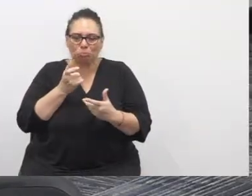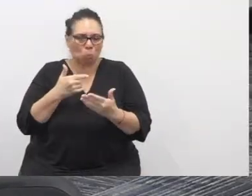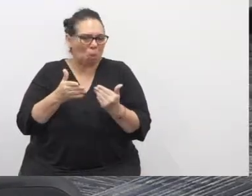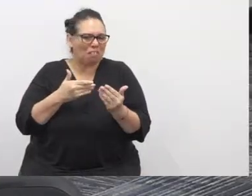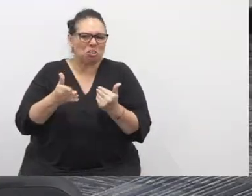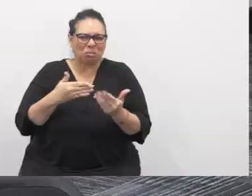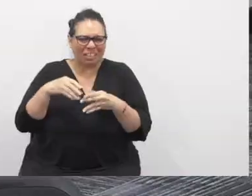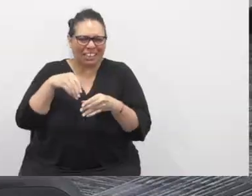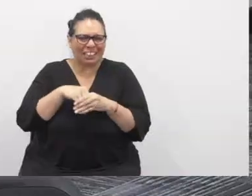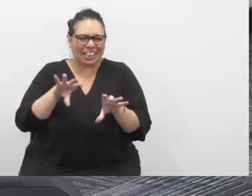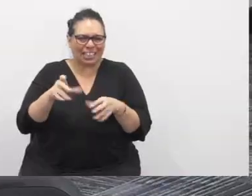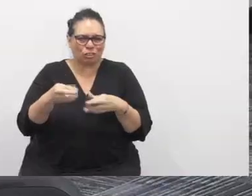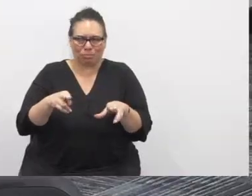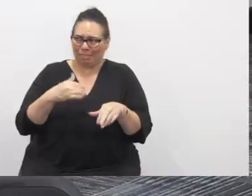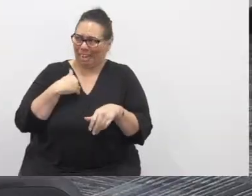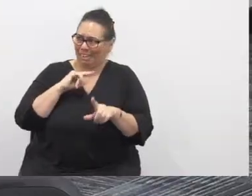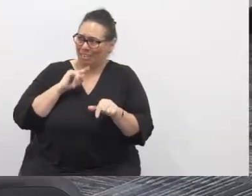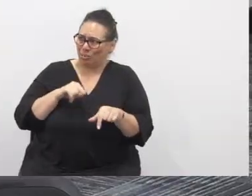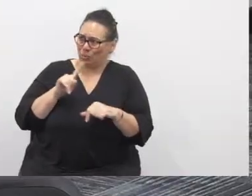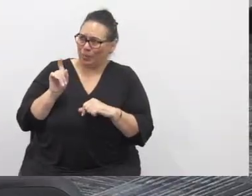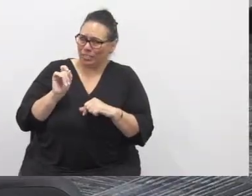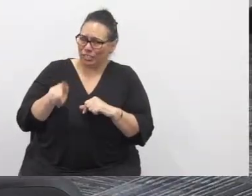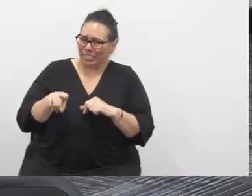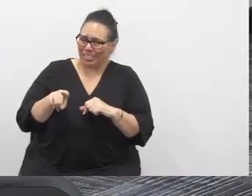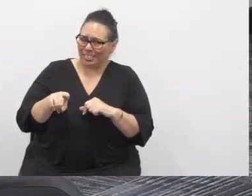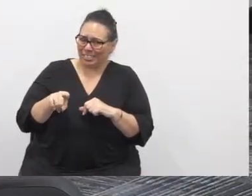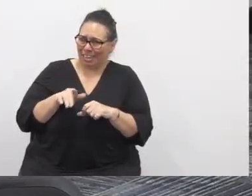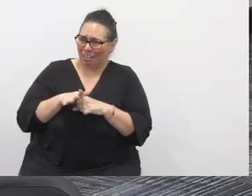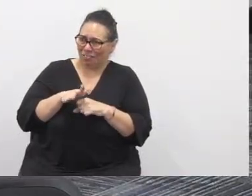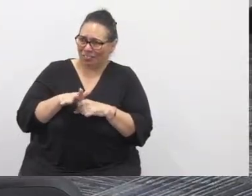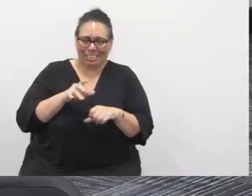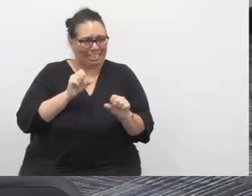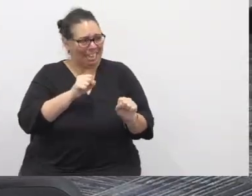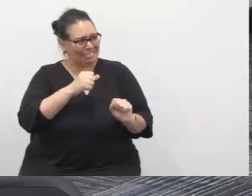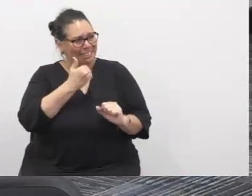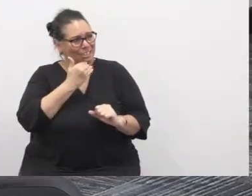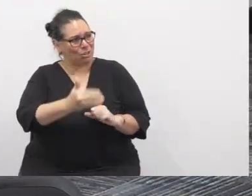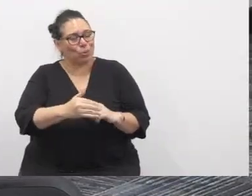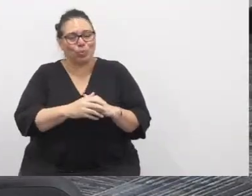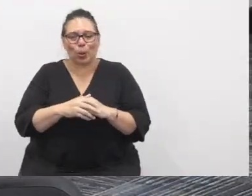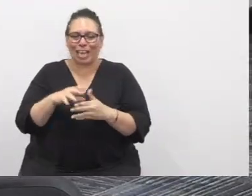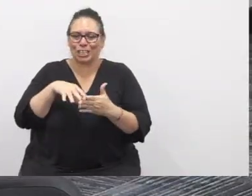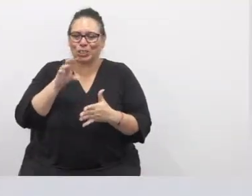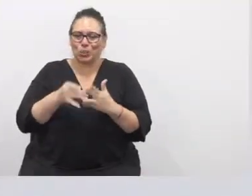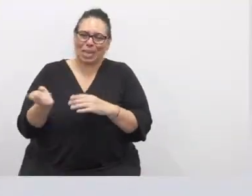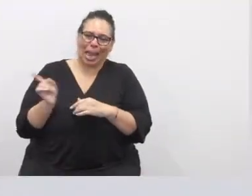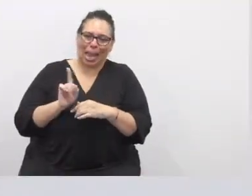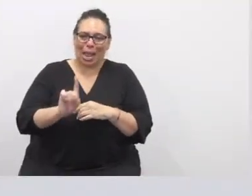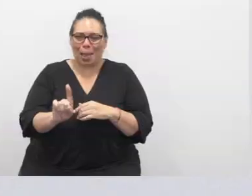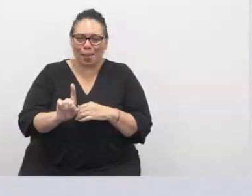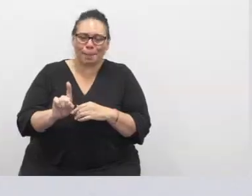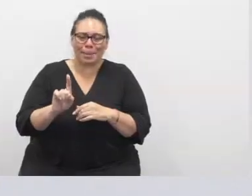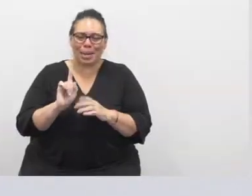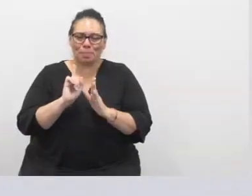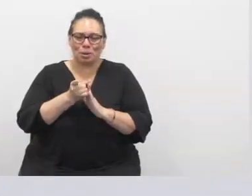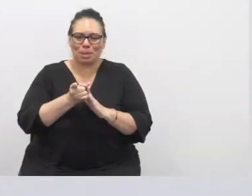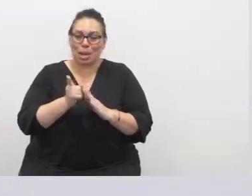So did that answer the question for that? That was great, thank you. - Yeah, okay. So we're gonna get our students up in a moment, but don't leave just yet. - Okay. Board, I don't know if any of you